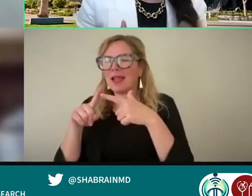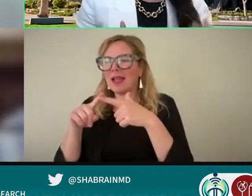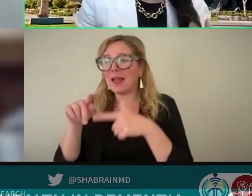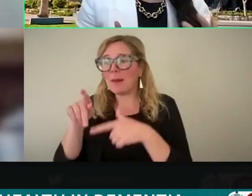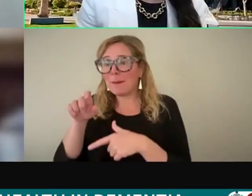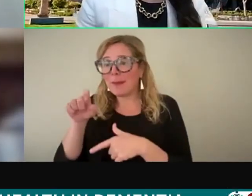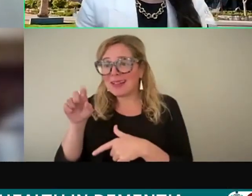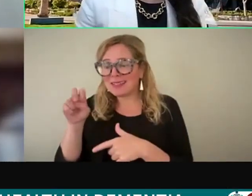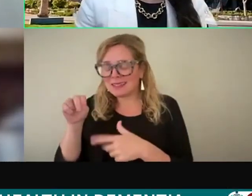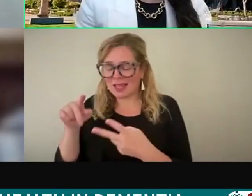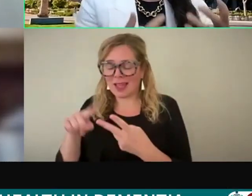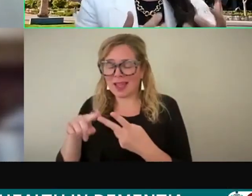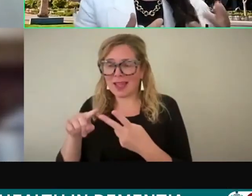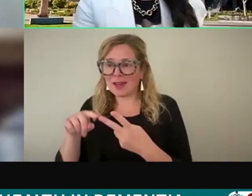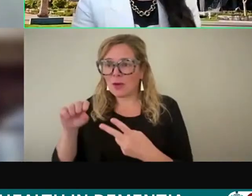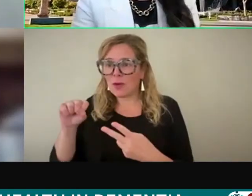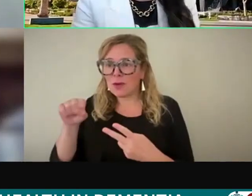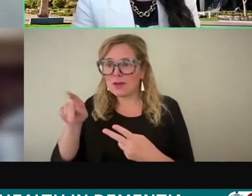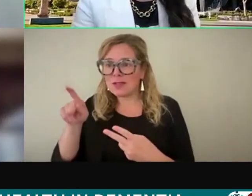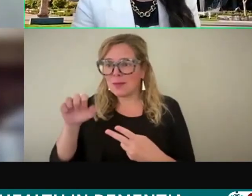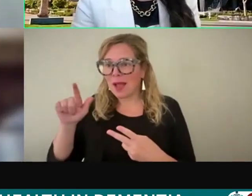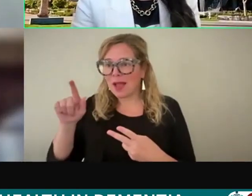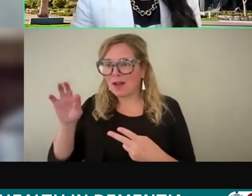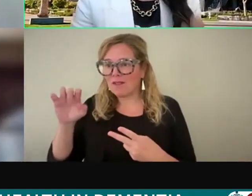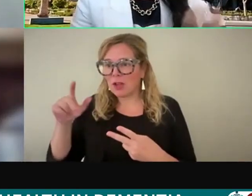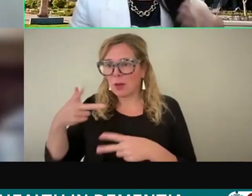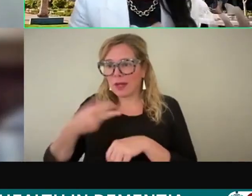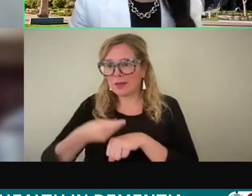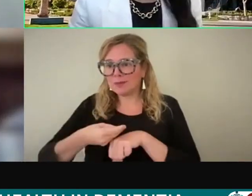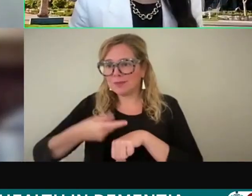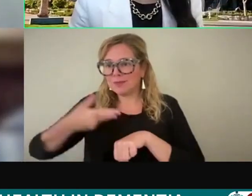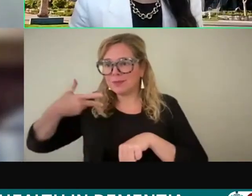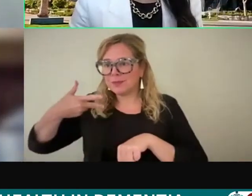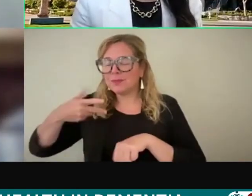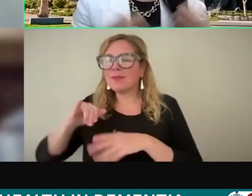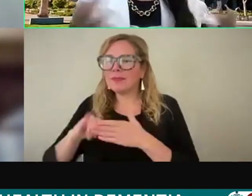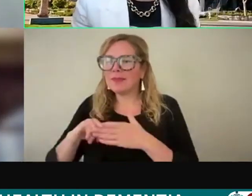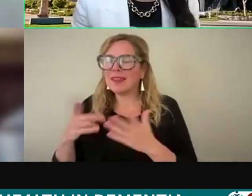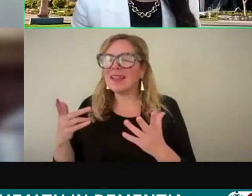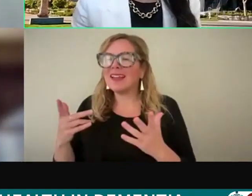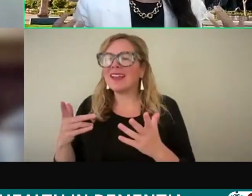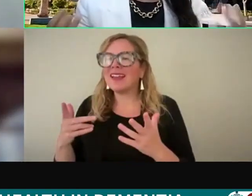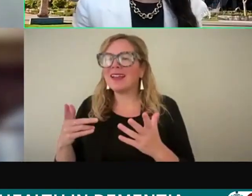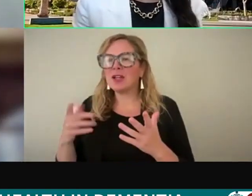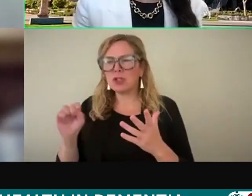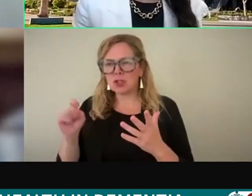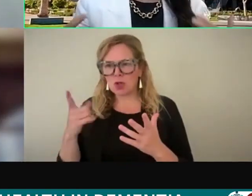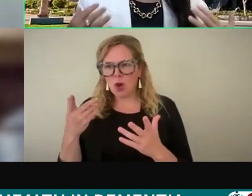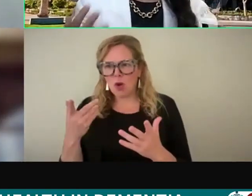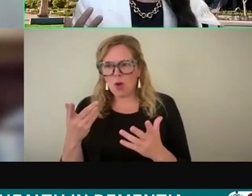these diagnostic markers in the blood, then the access is more available widely. Cuz a lot of